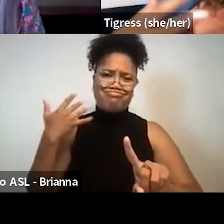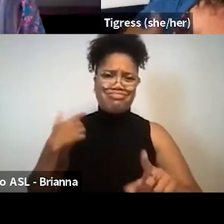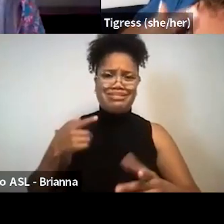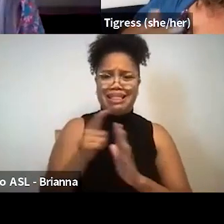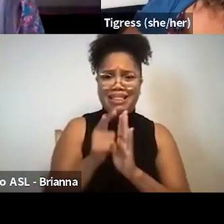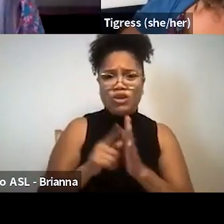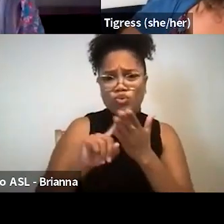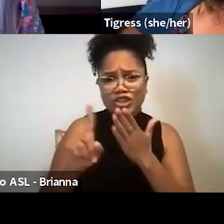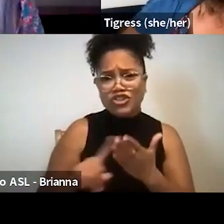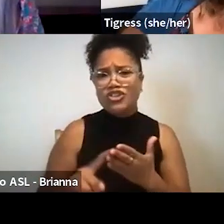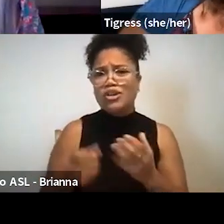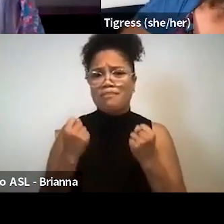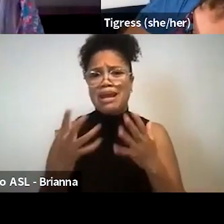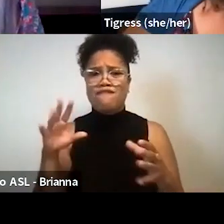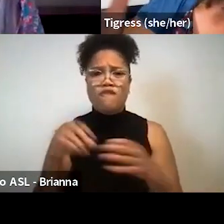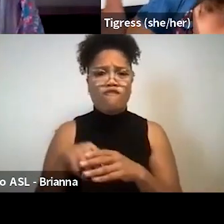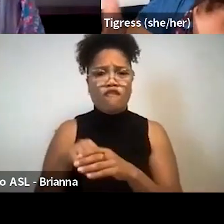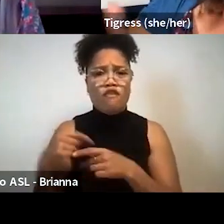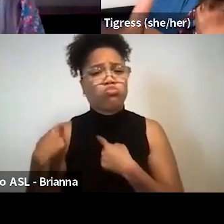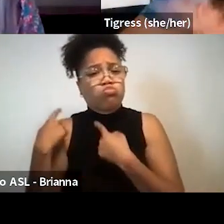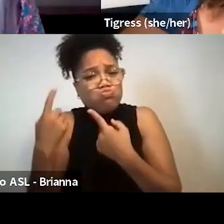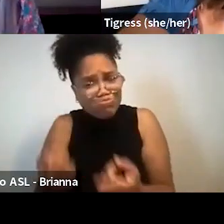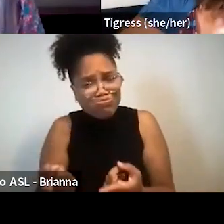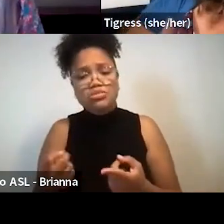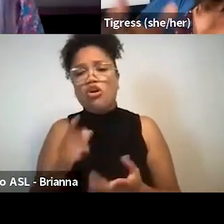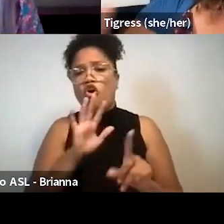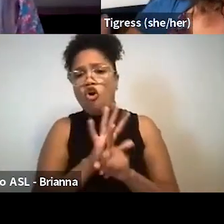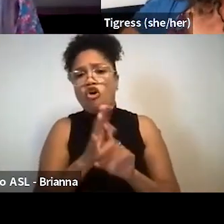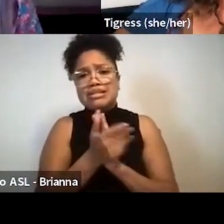to, you know, to amazing skill set to bring to this fellowship